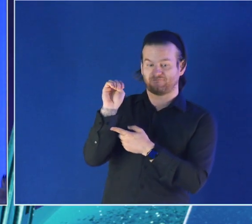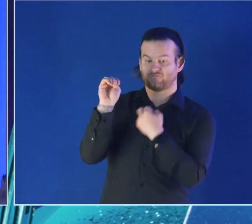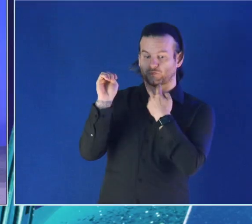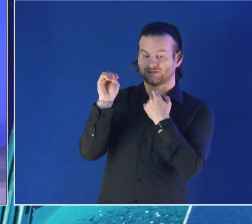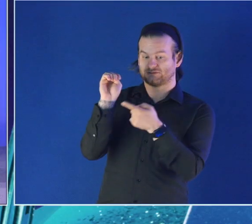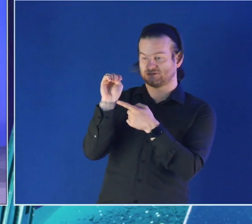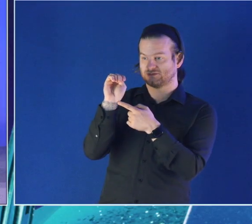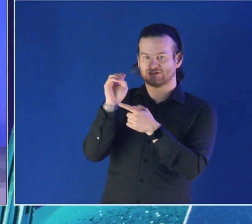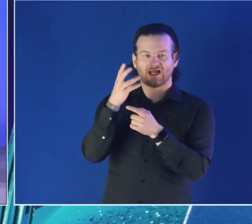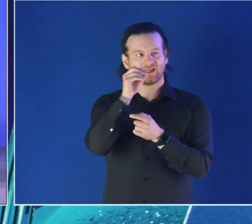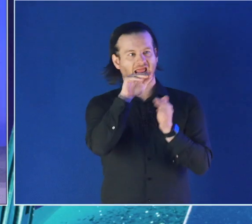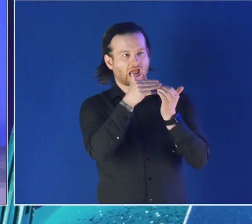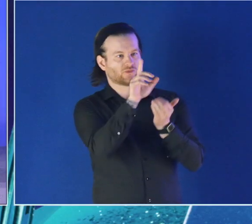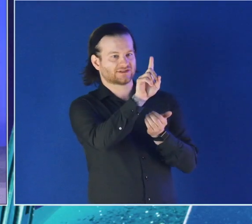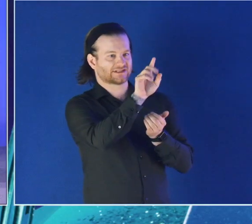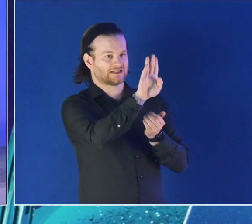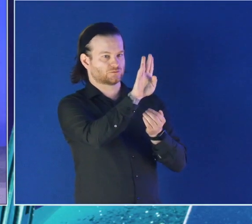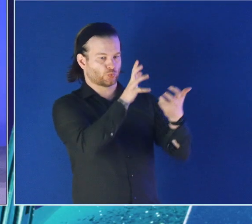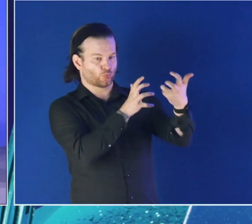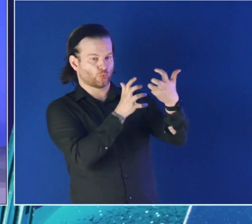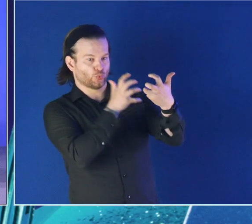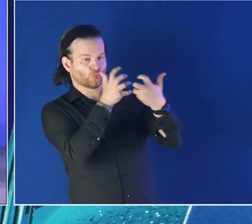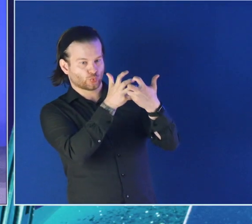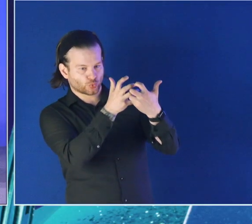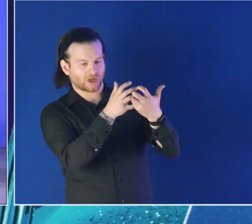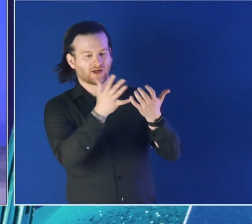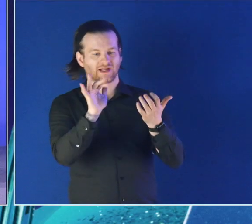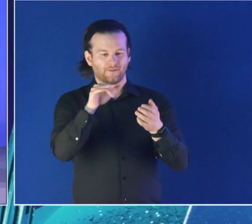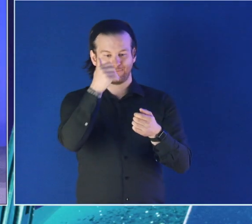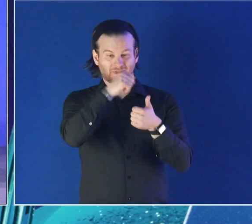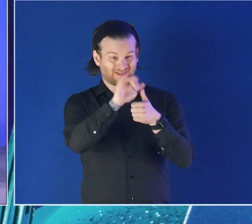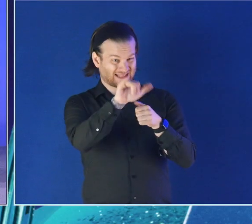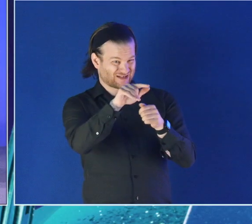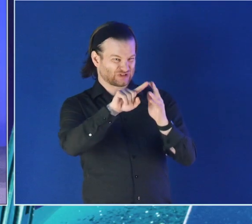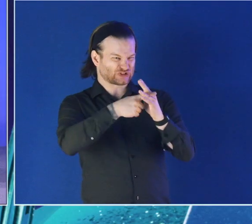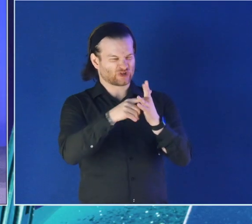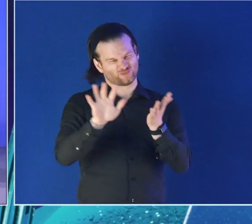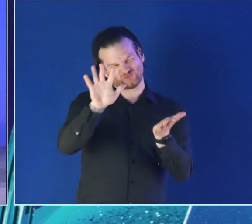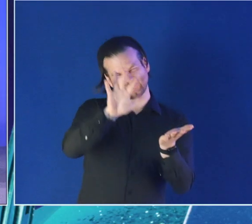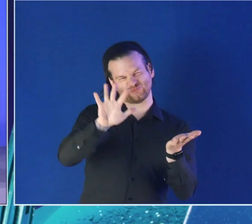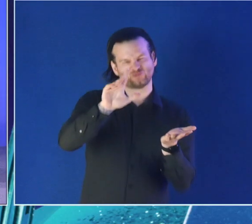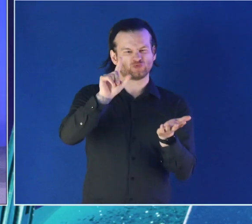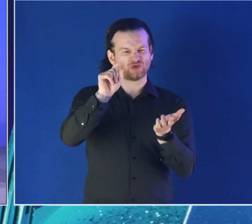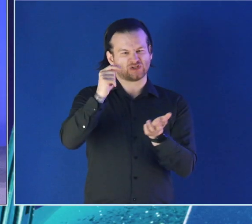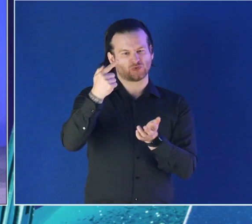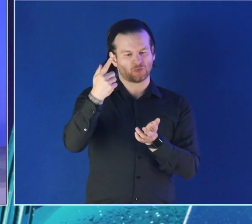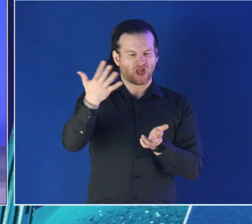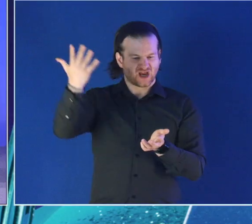Back in and around 2021, there's a Microsoft employee, a good friend of mine by the name of Bernice Yu.